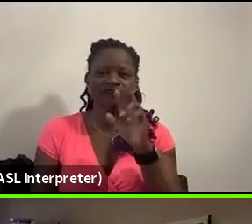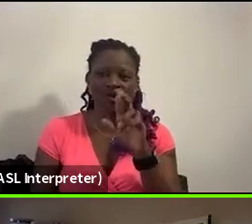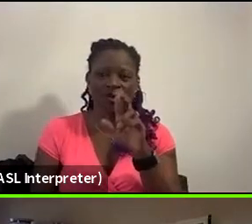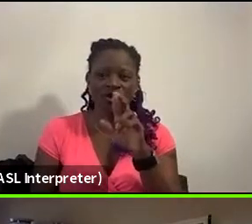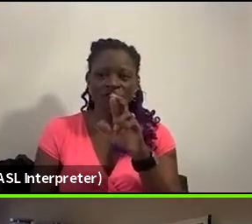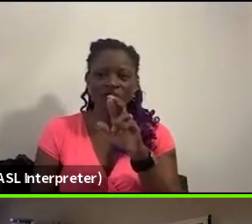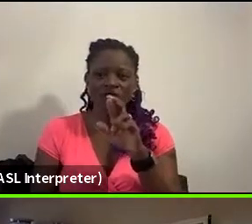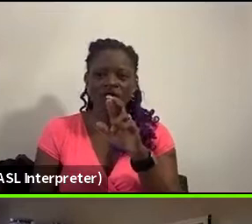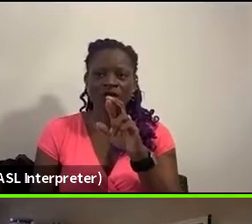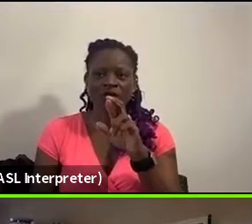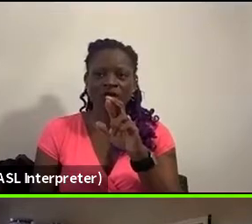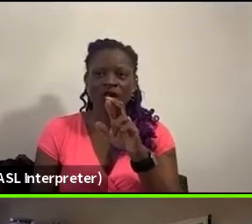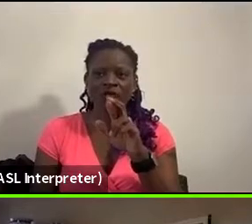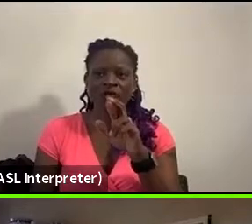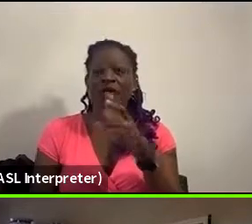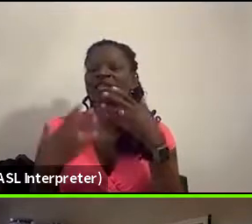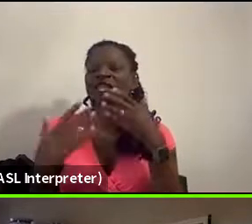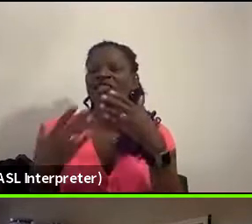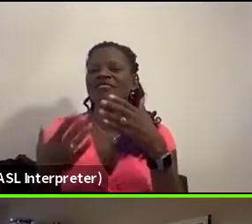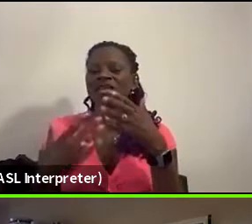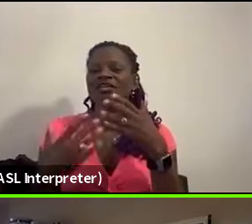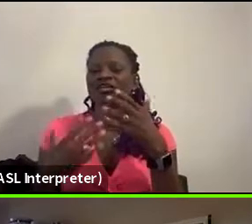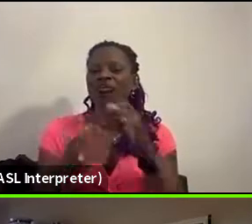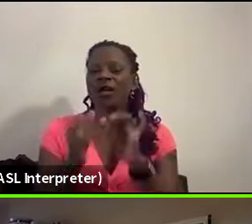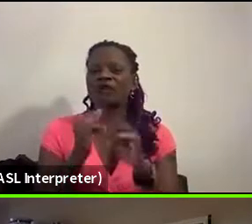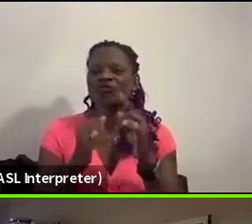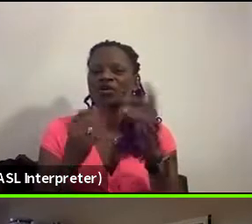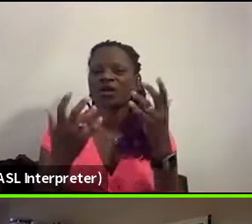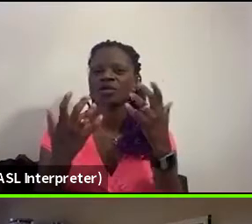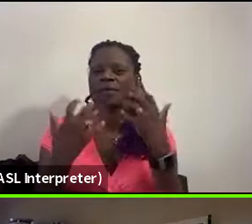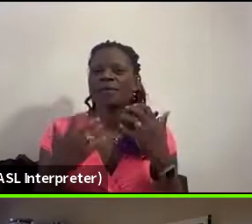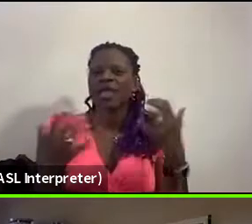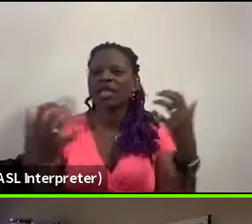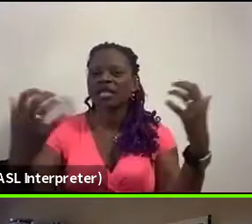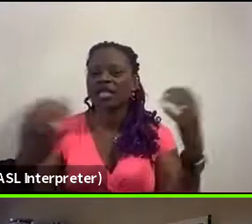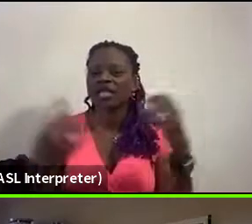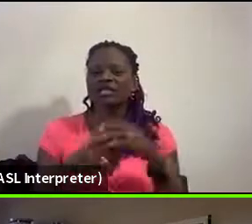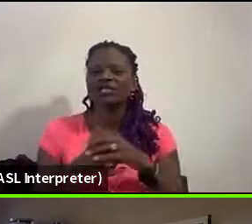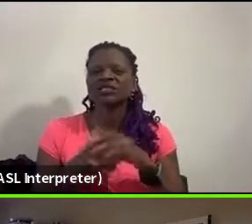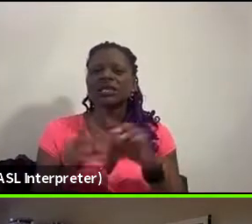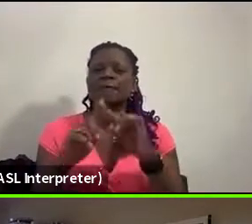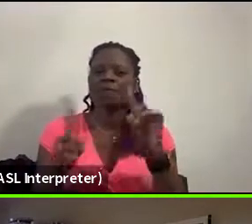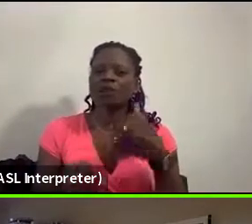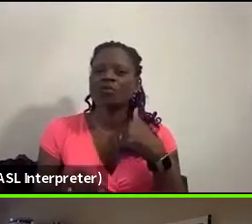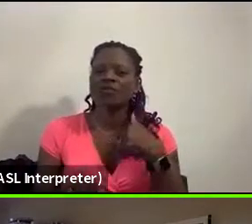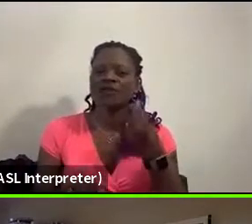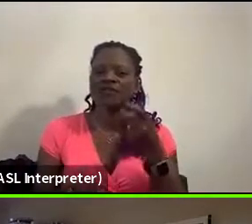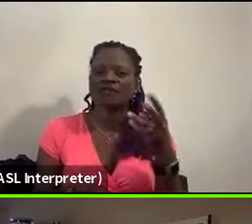and I appreciate very much all the panelists here today and all your comments, but I know there's some questions from our media members.